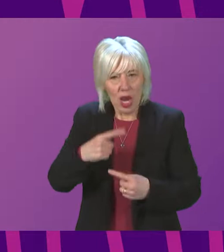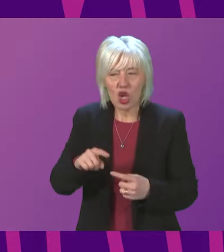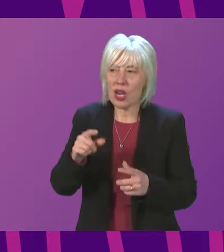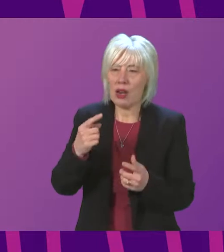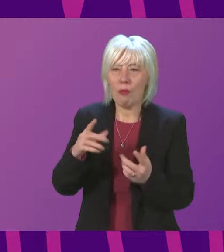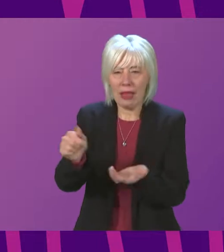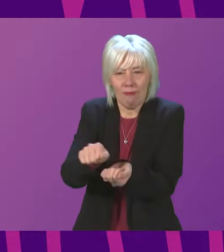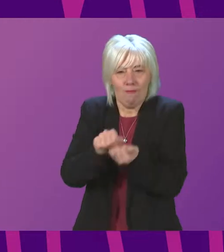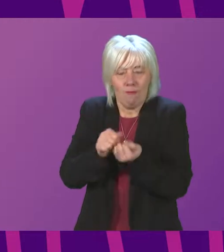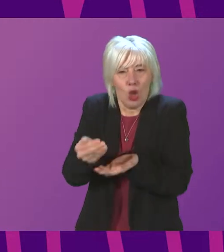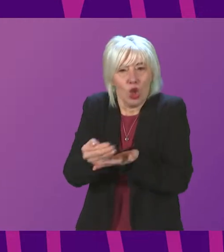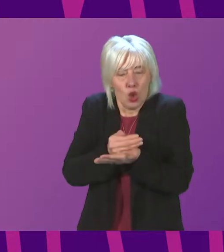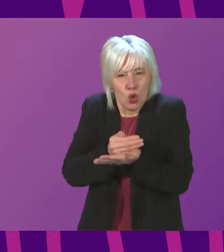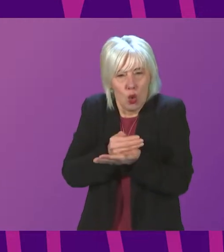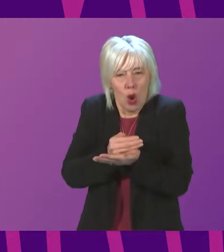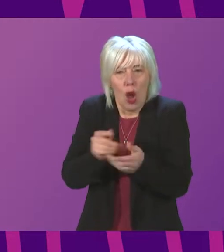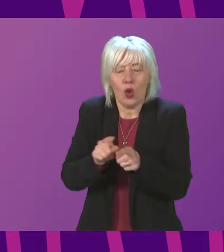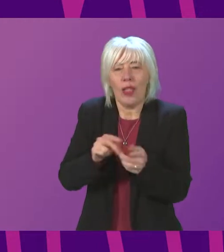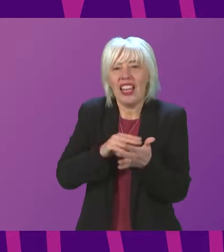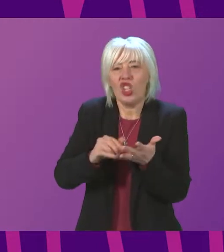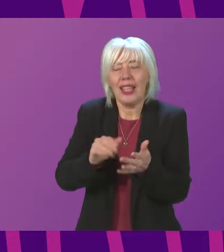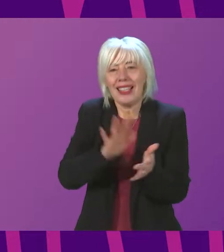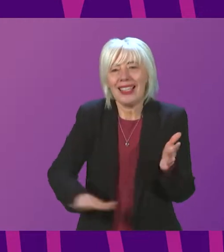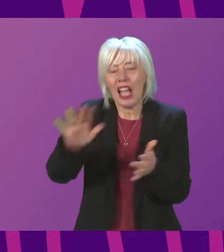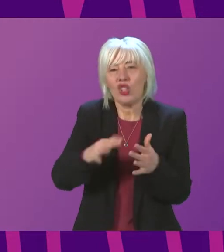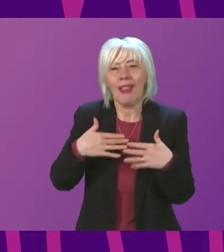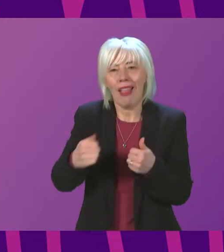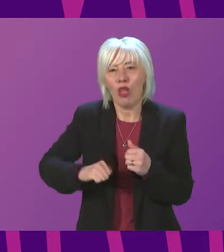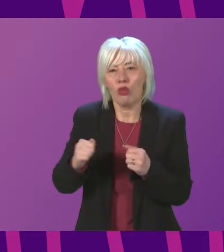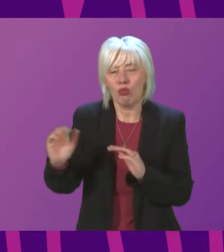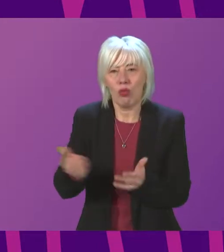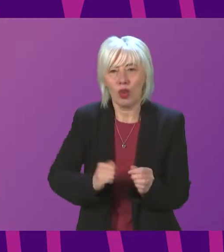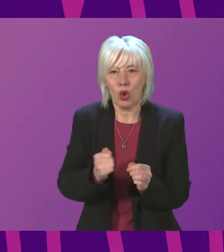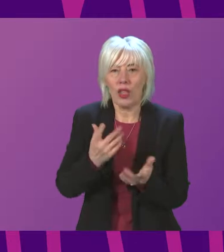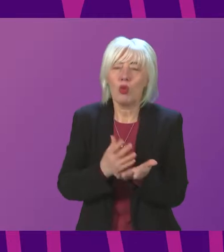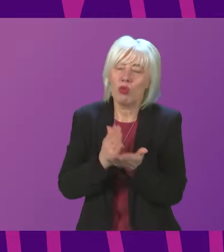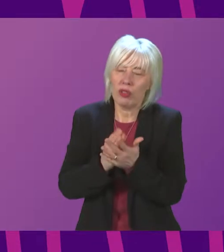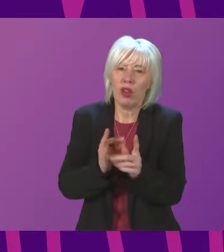Together with NHS NSS, we are working with the ICO to implement the improvements on transparency